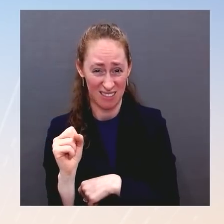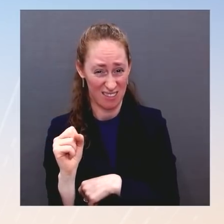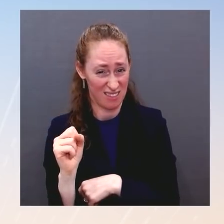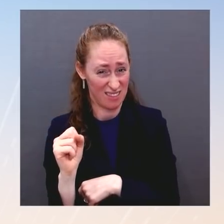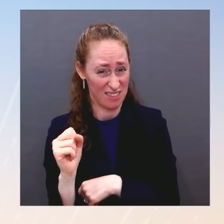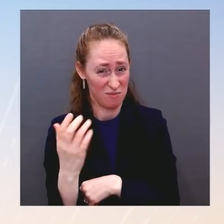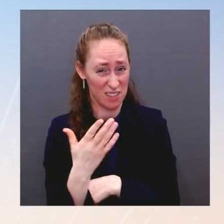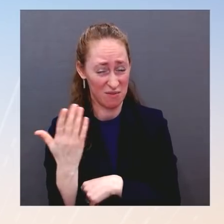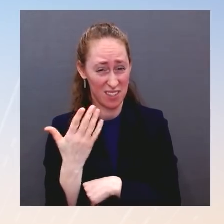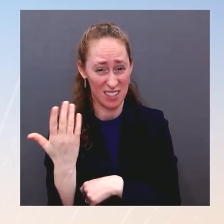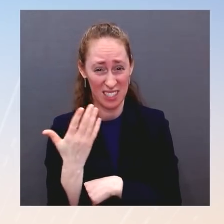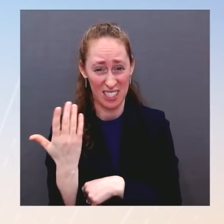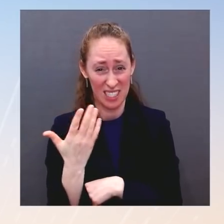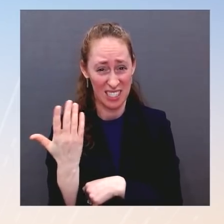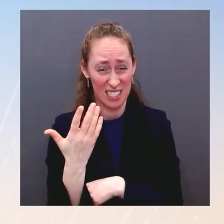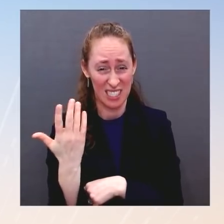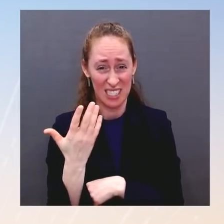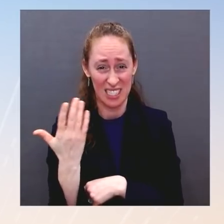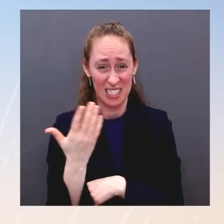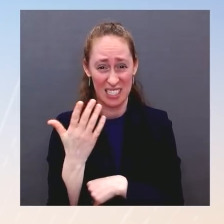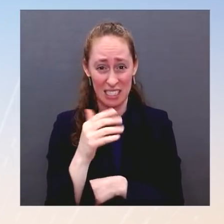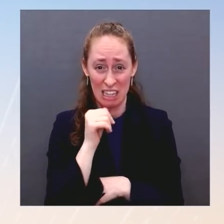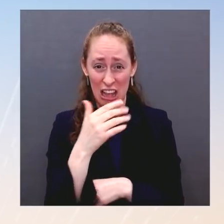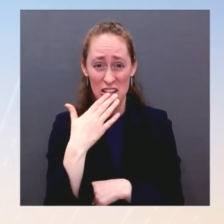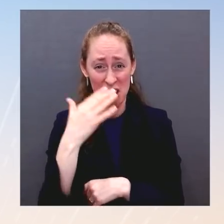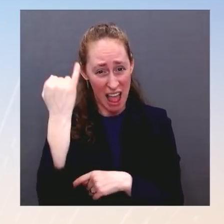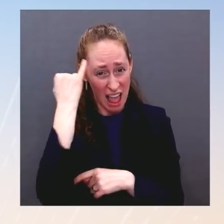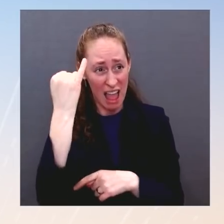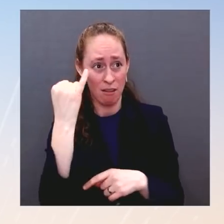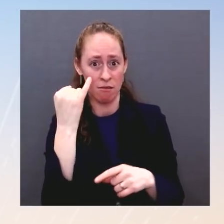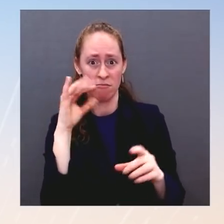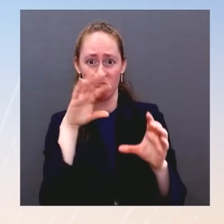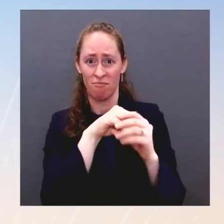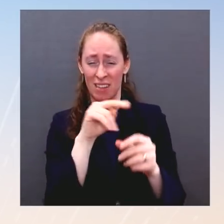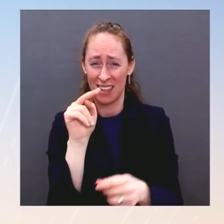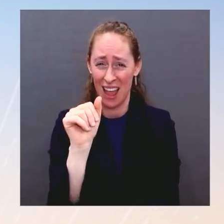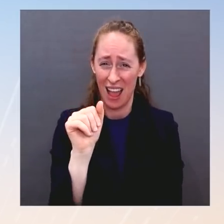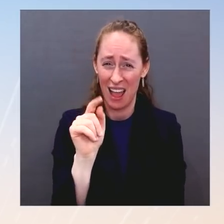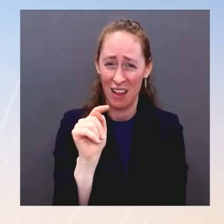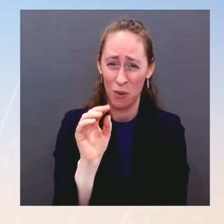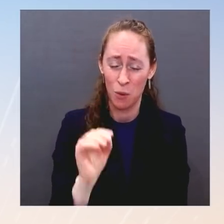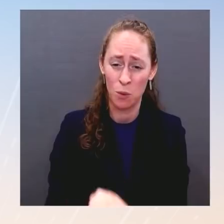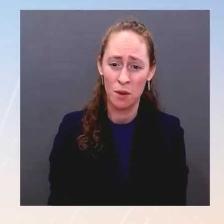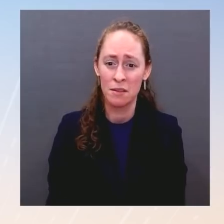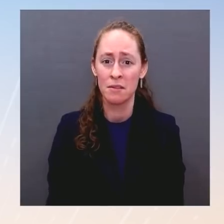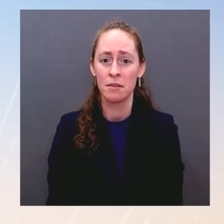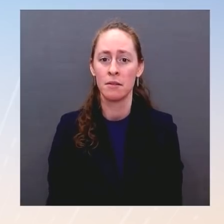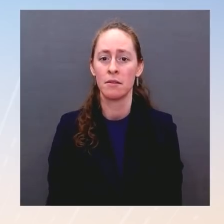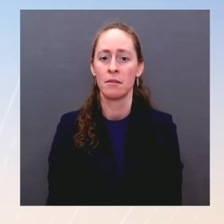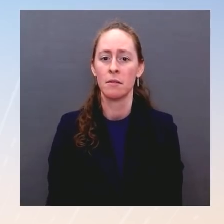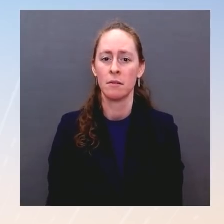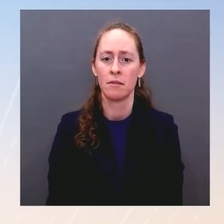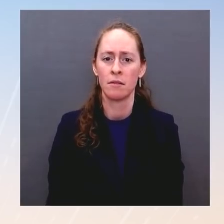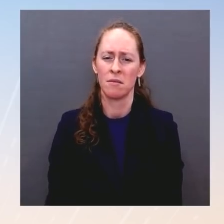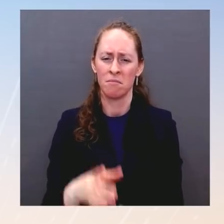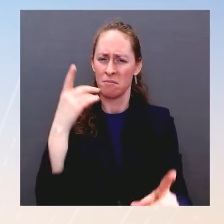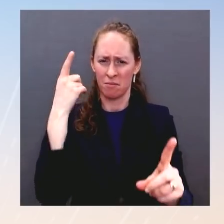to determine what alliances they want to join or not join. And that is not a pressure point we issue from the United States. And we -- The Press: Can you -- can you -- can you confirm --